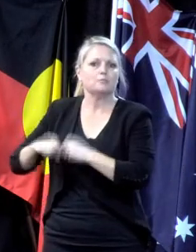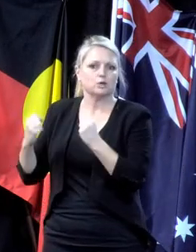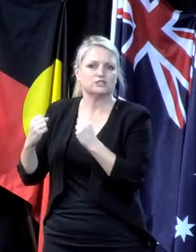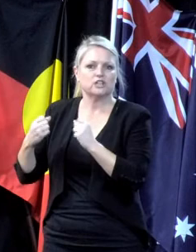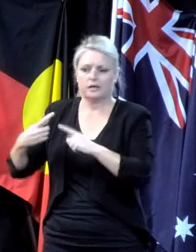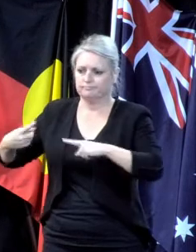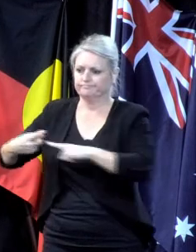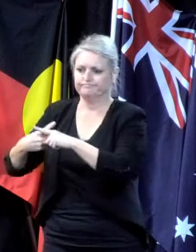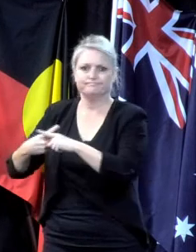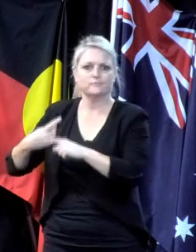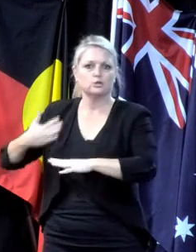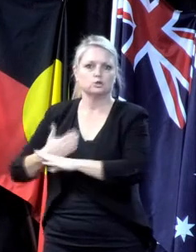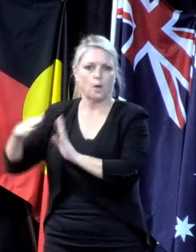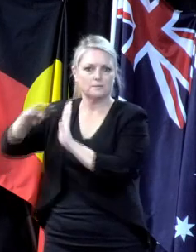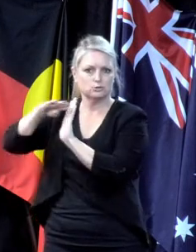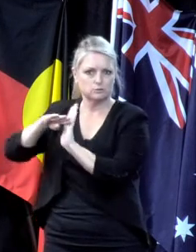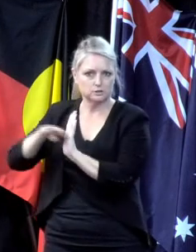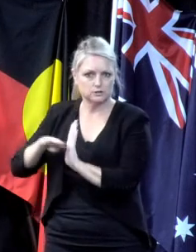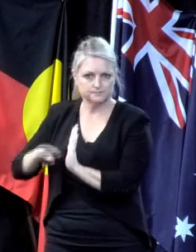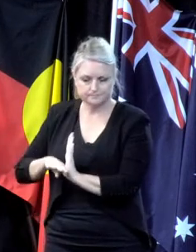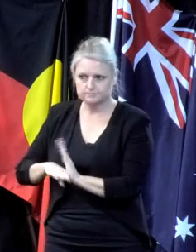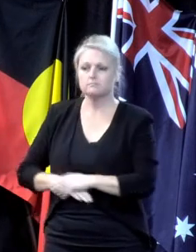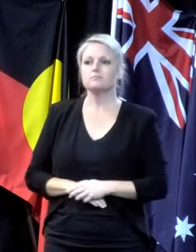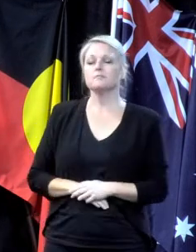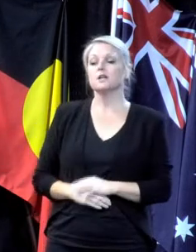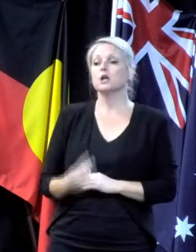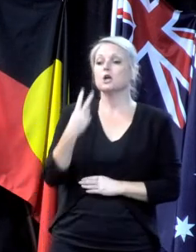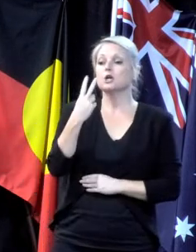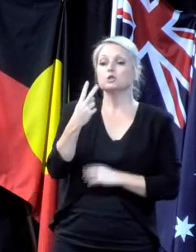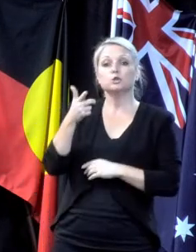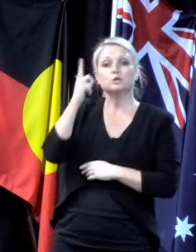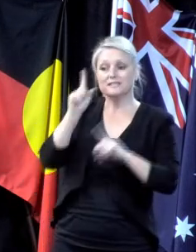And two teachers in the same classroom supports not only our students with